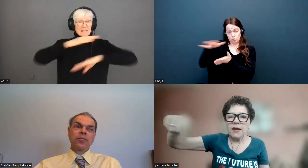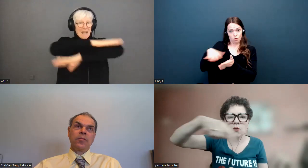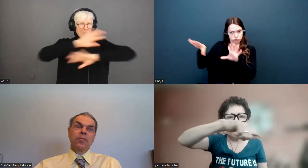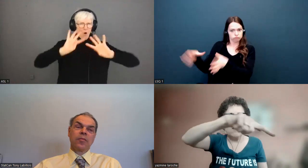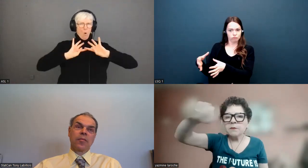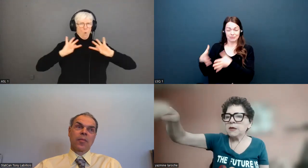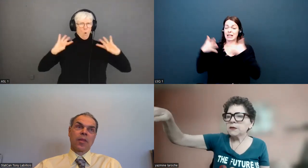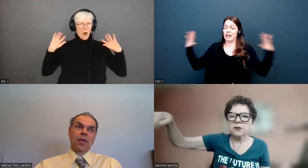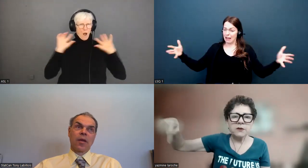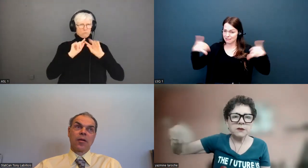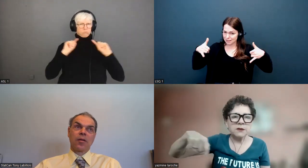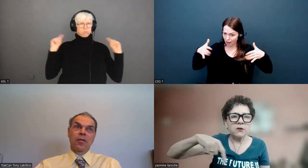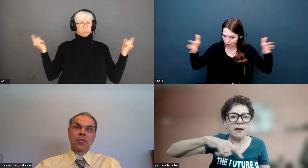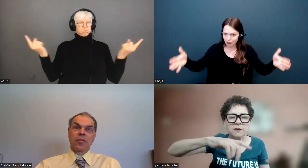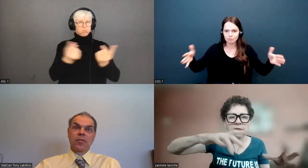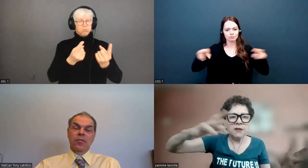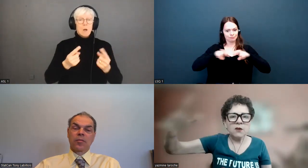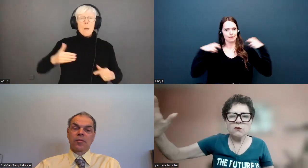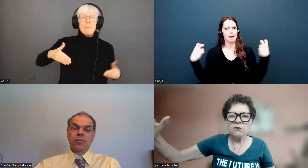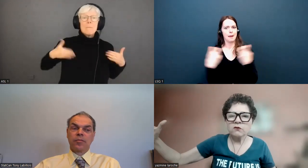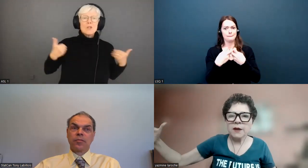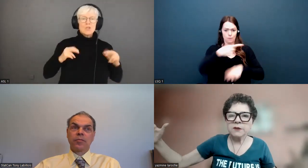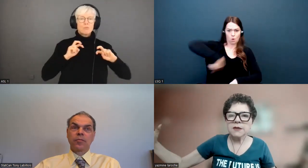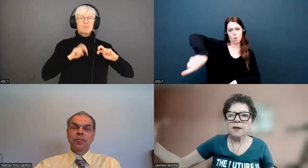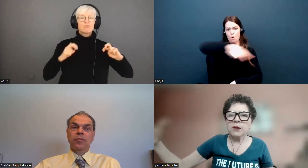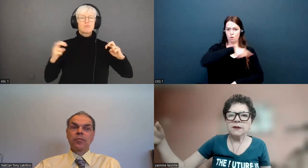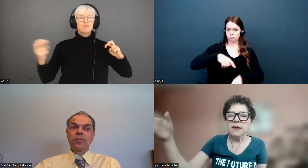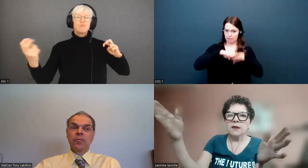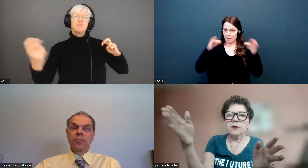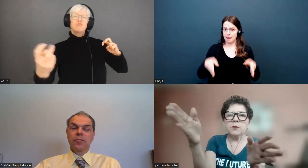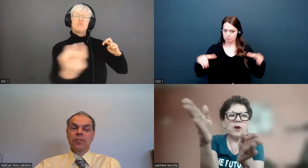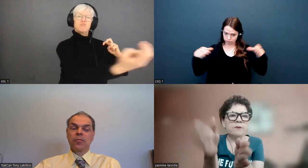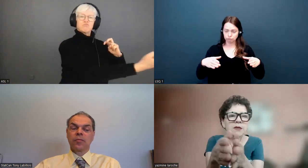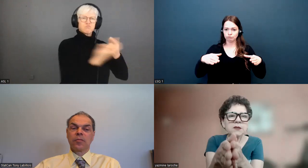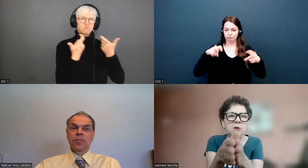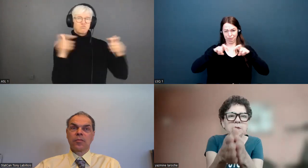and all the ministers sit around this huge round table with the prime minister in the